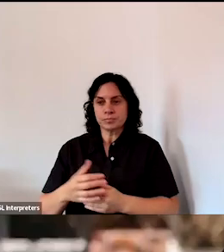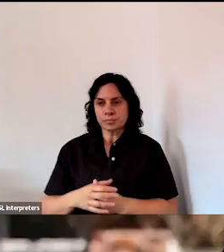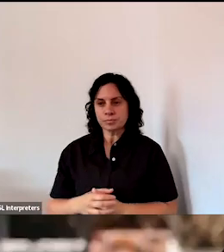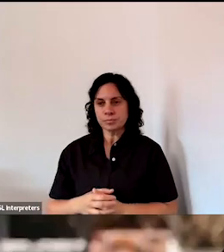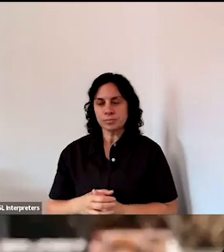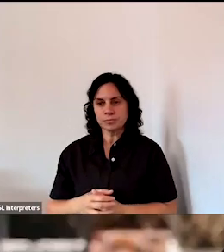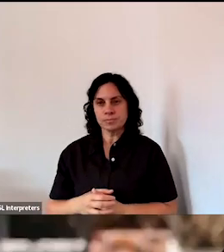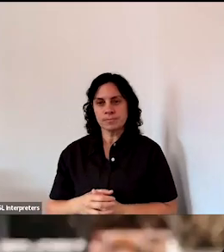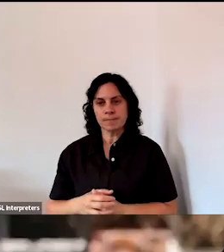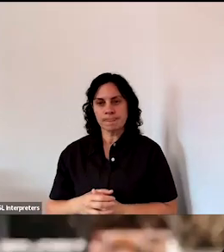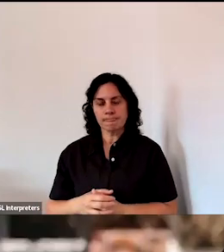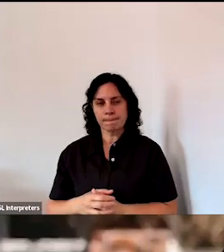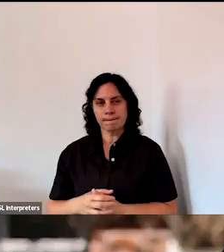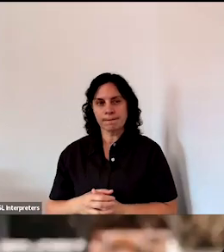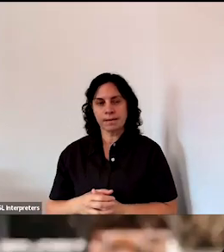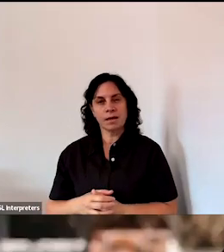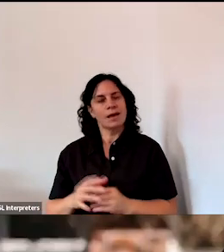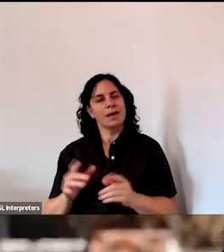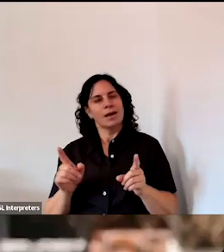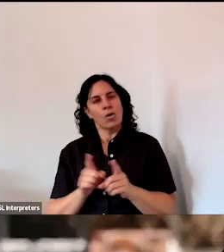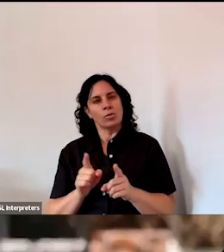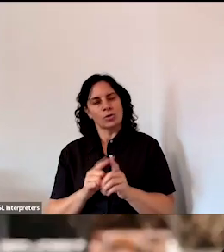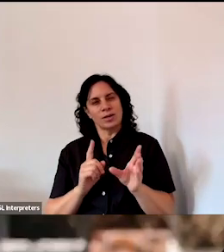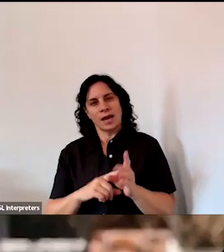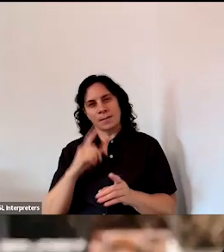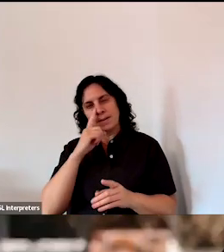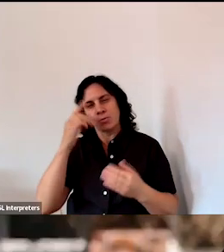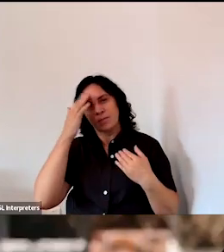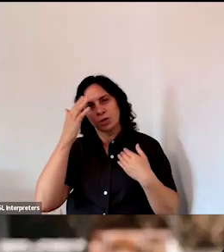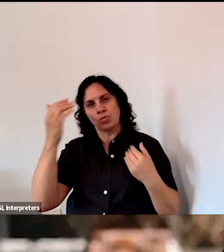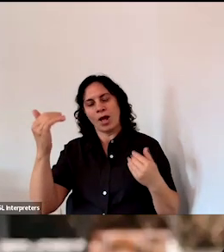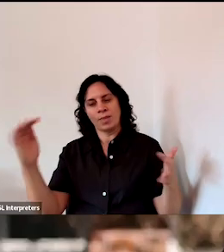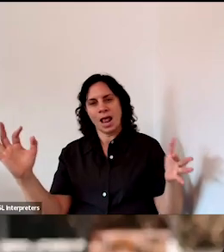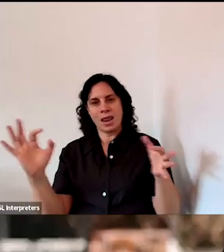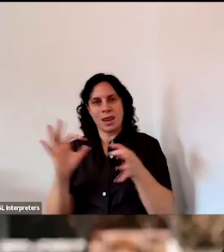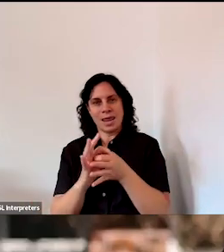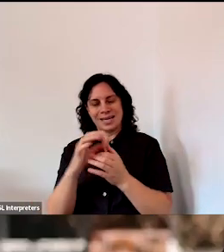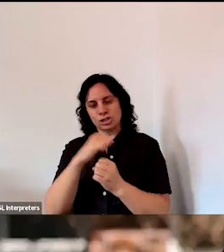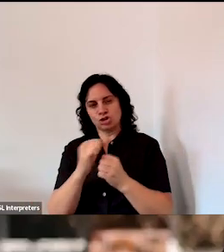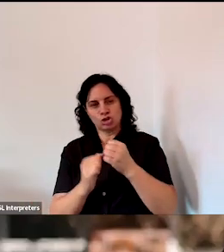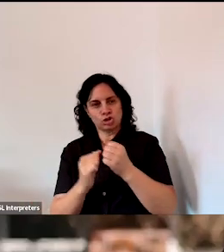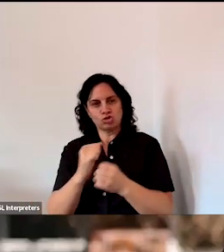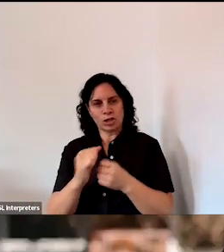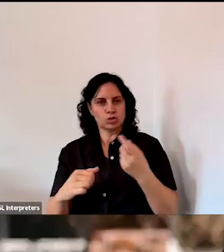But we can also say in the snapshot that young people's mental health is linked to structural factors and environments that they grow up in,